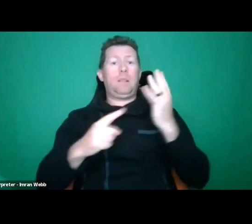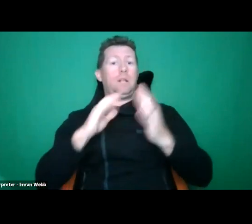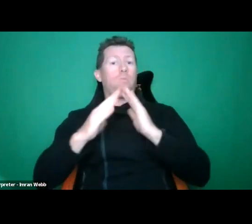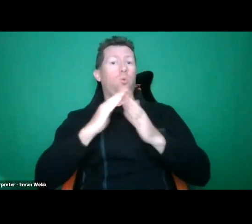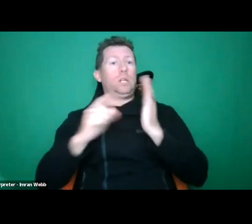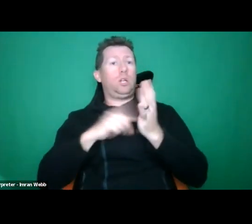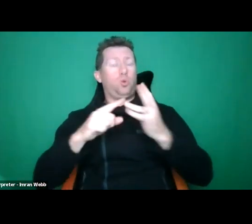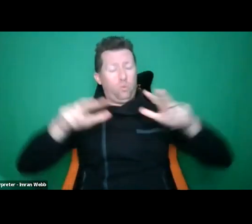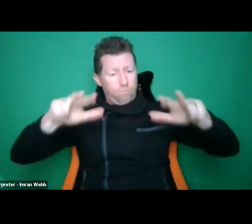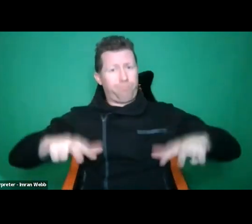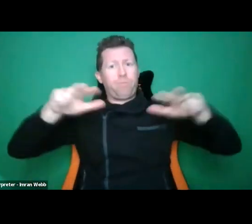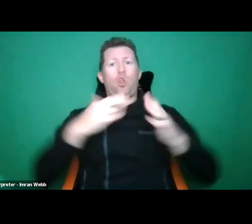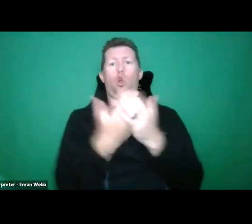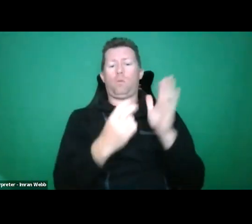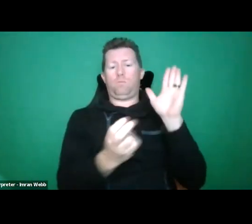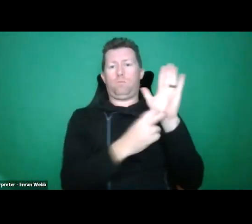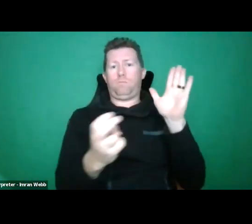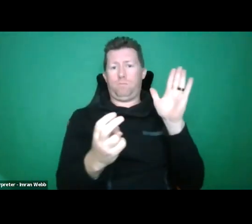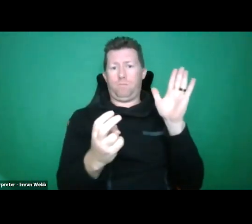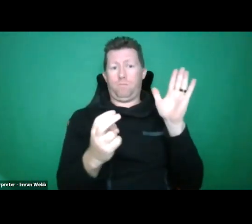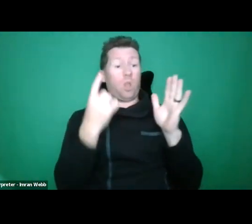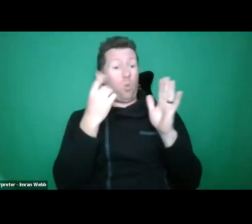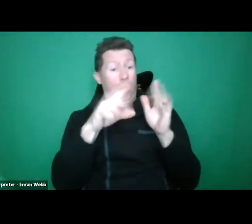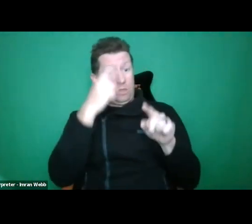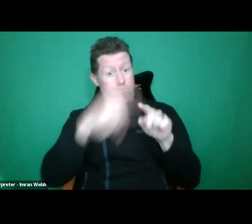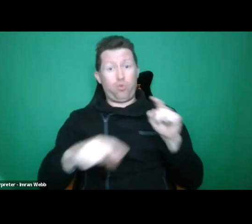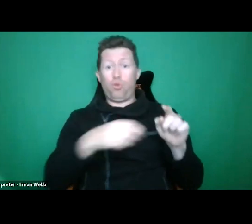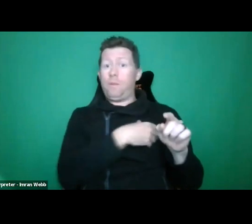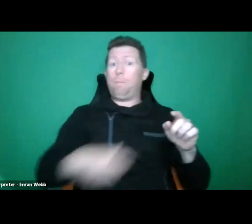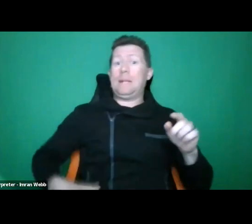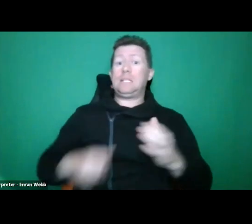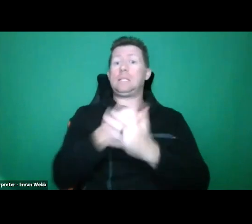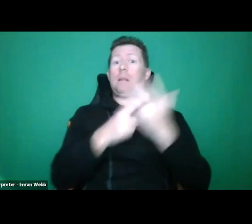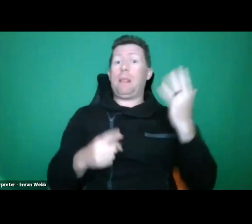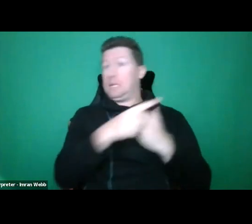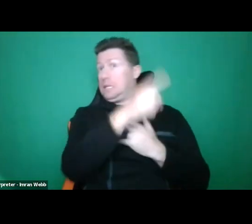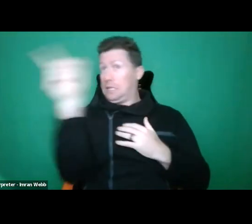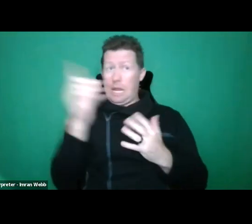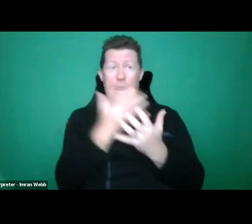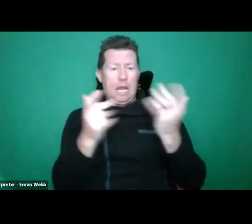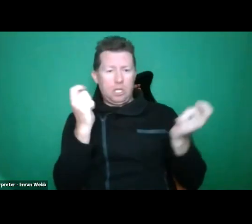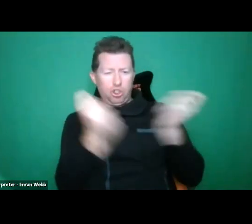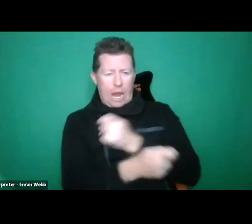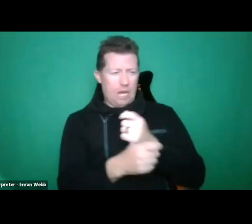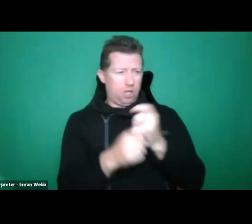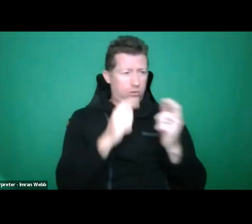And then obviously once the Charter is approved by disability ministers, any changes would need to be tested and agreed by both